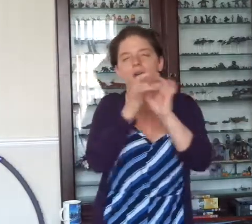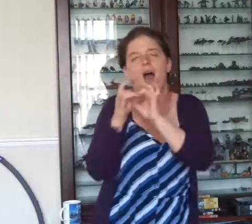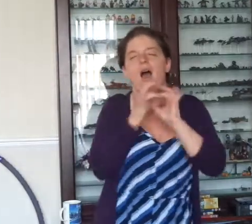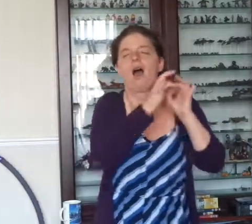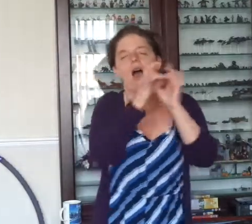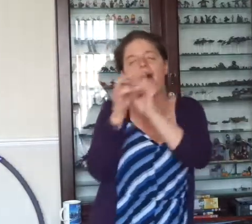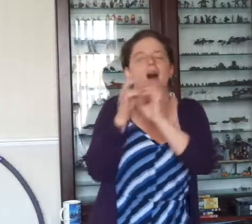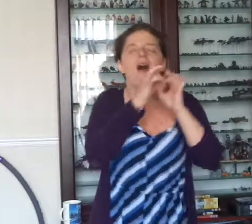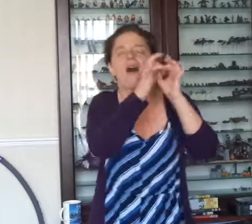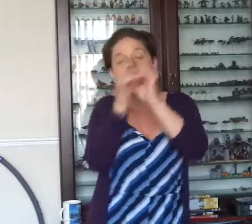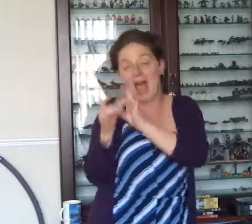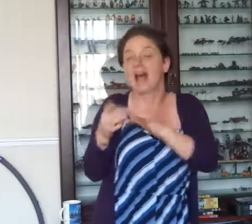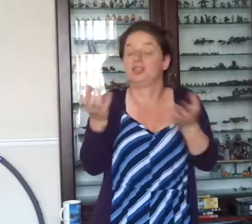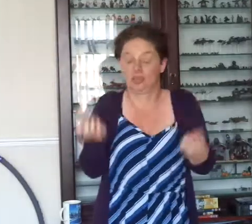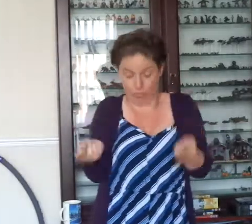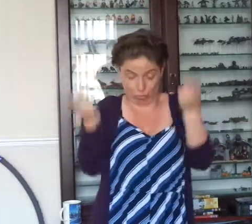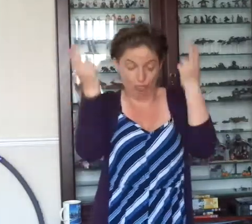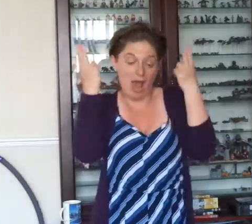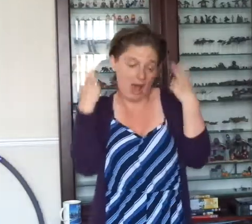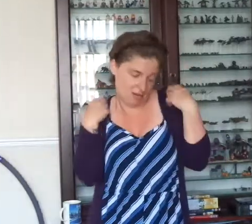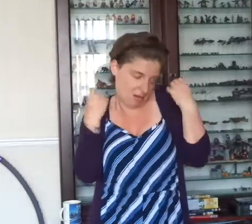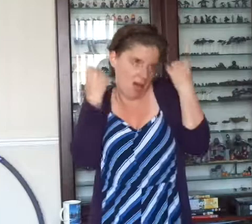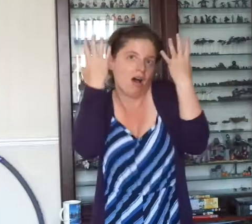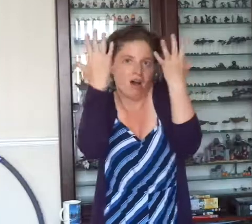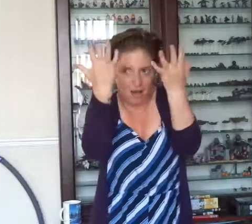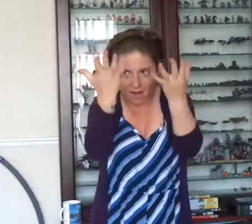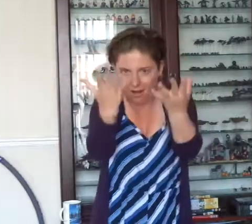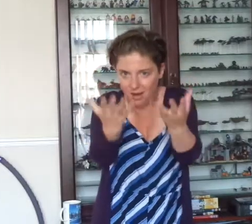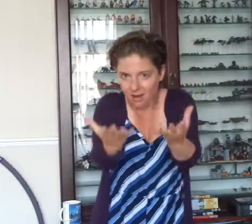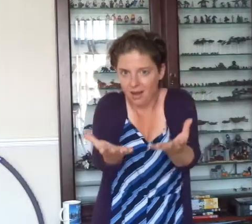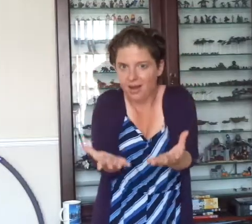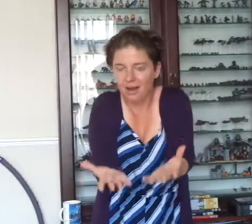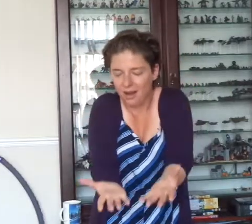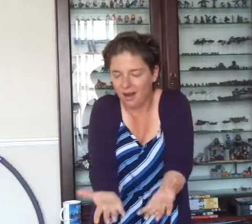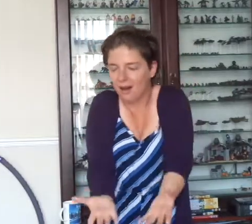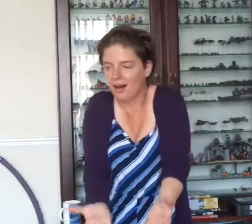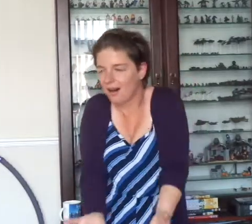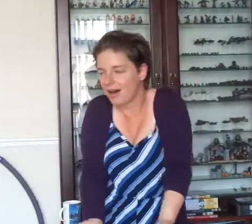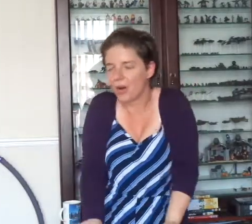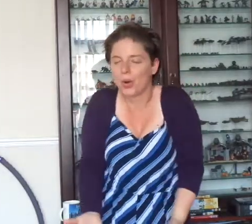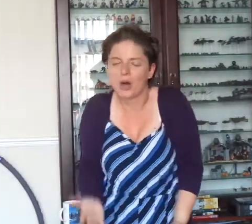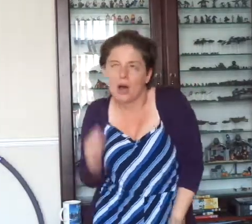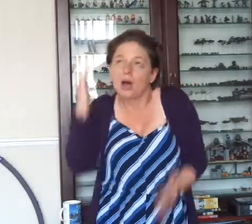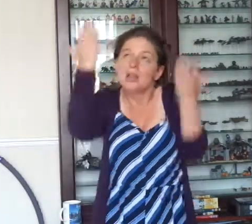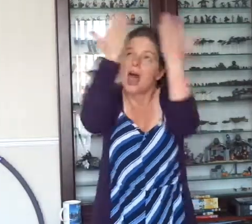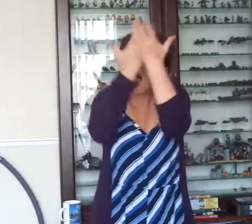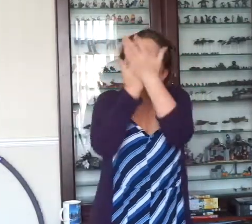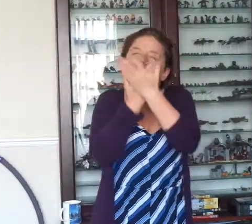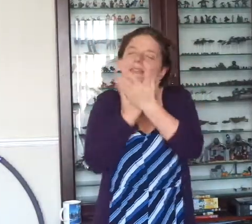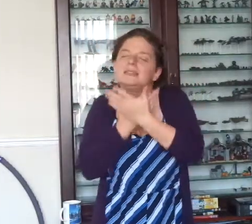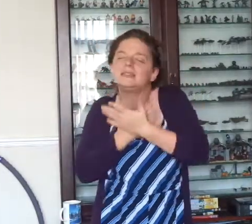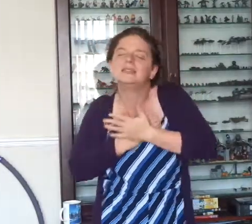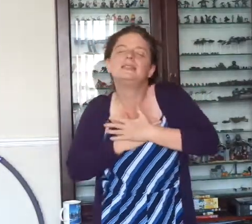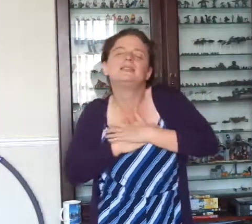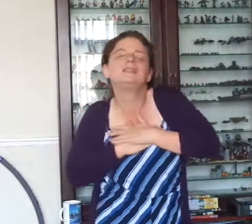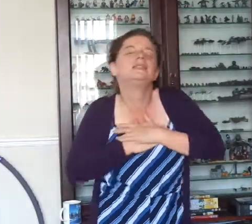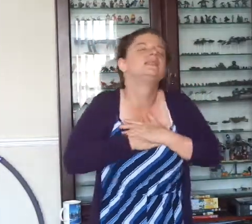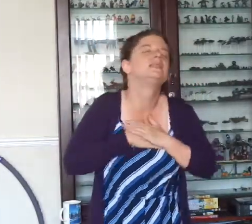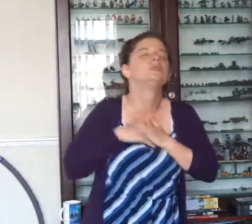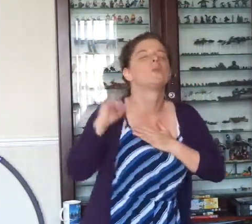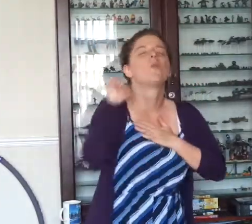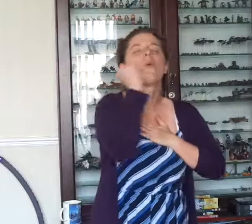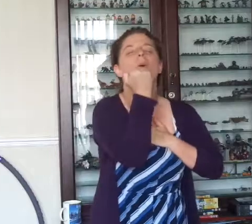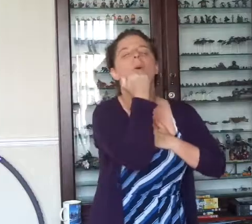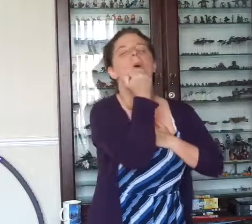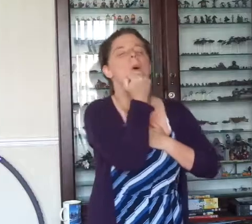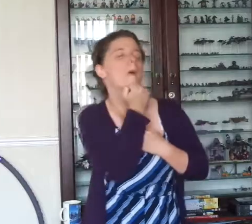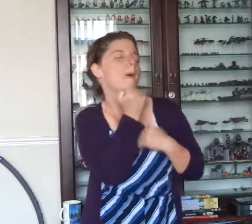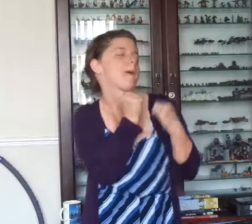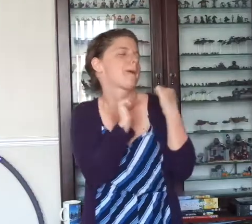I can't resist this sweet surrender Oh my nights are warm and tender